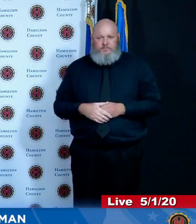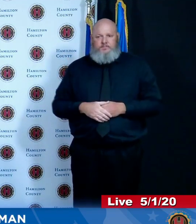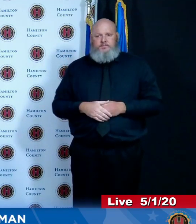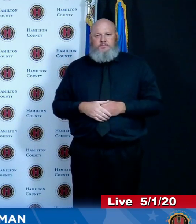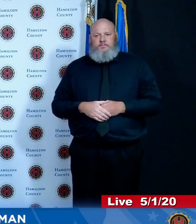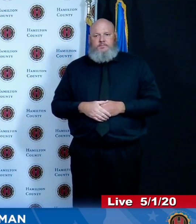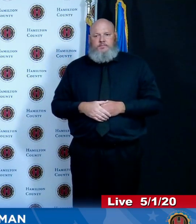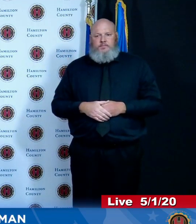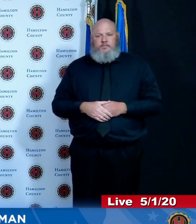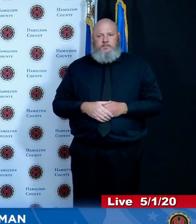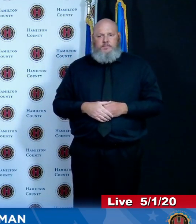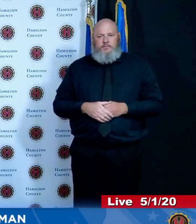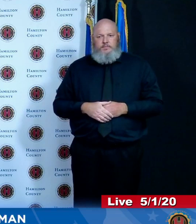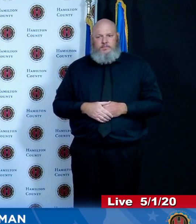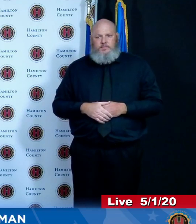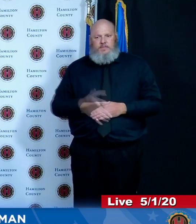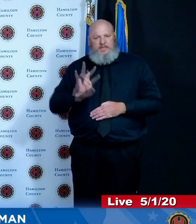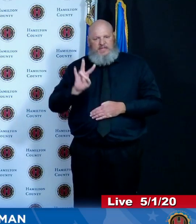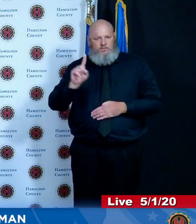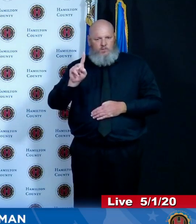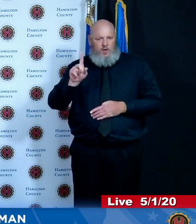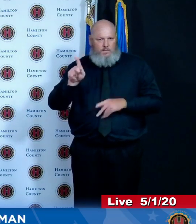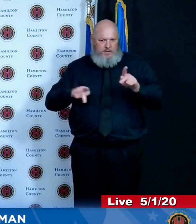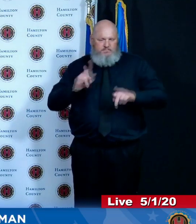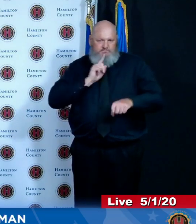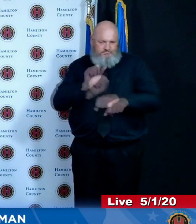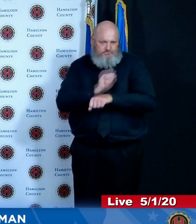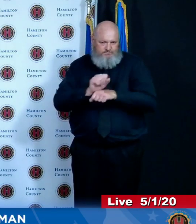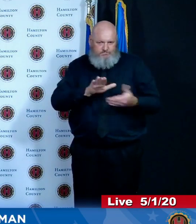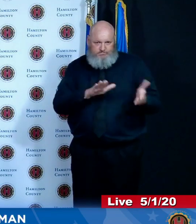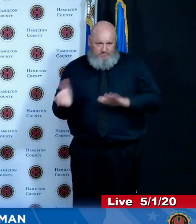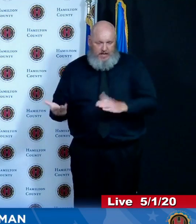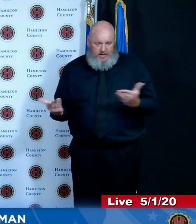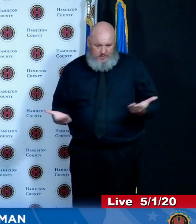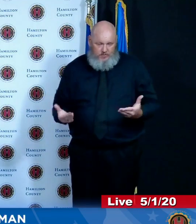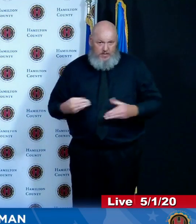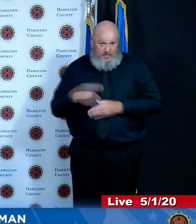tested where that is extremely helpful is my team of epidemiologists and